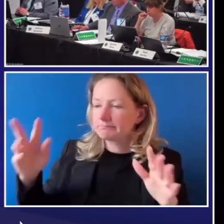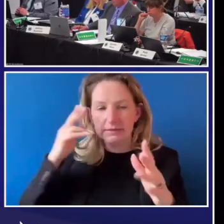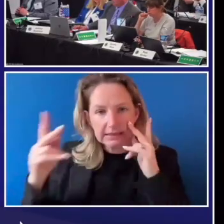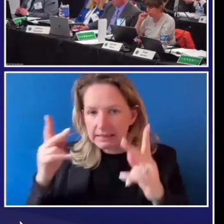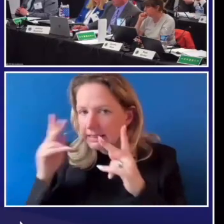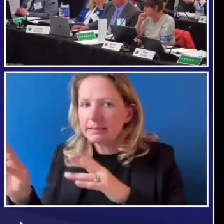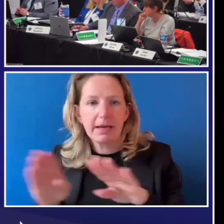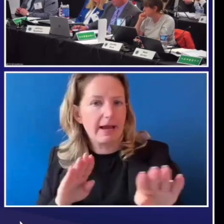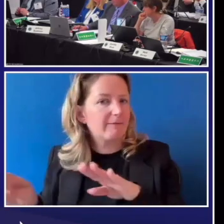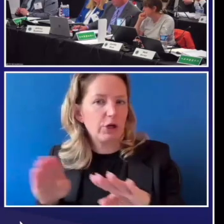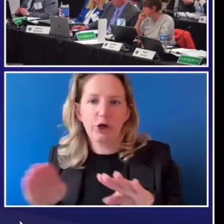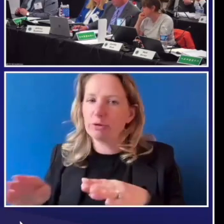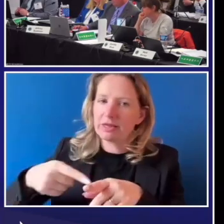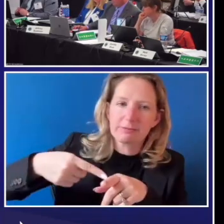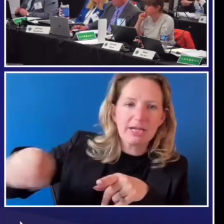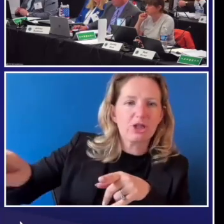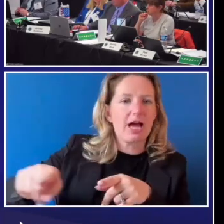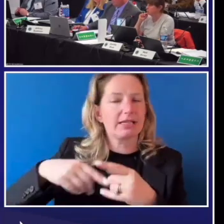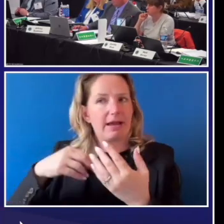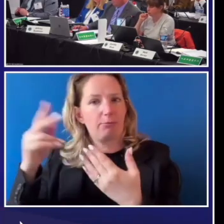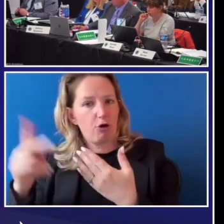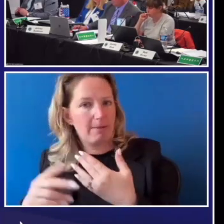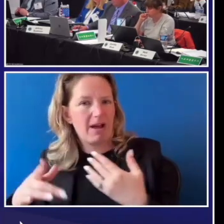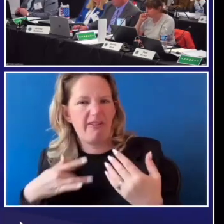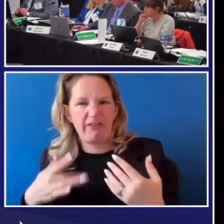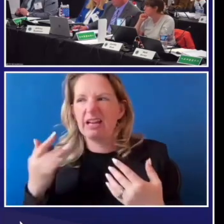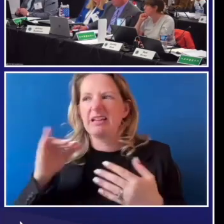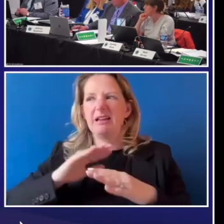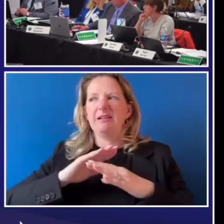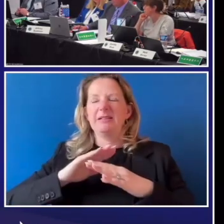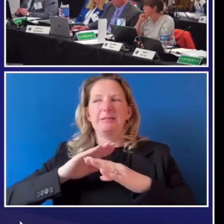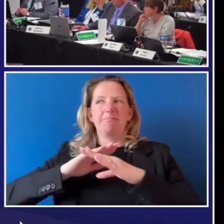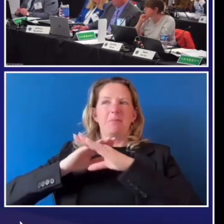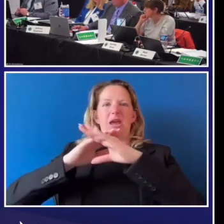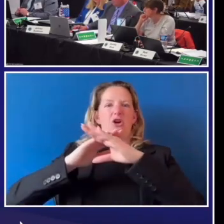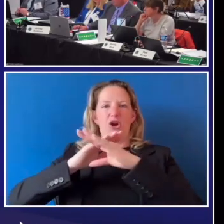in programmatics that I find to be barriers to entry, um, for institutions.